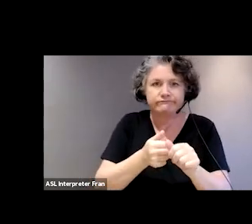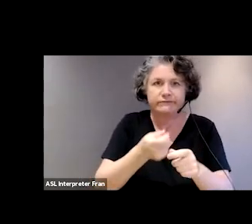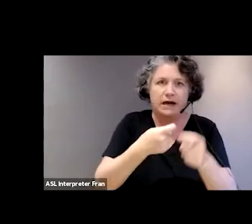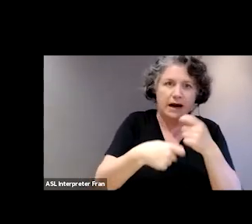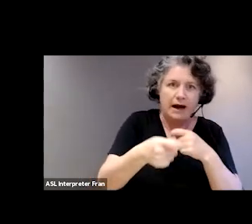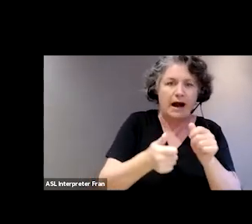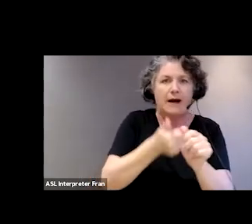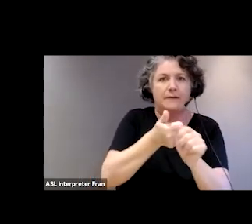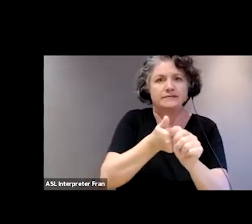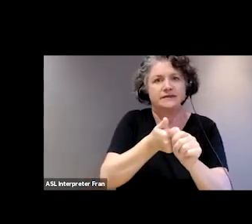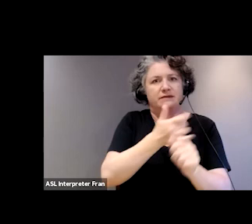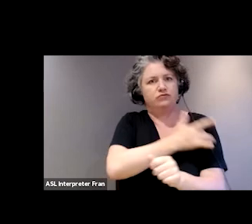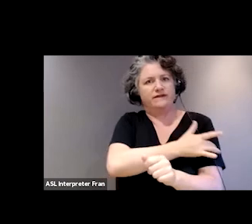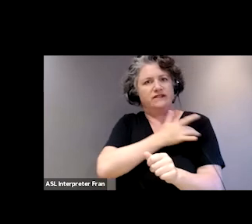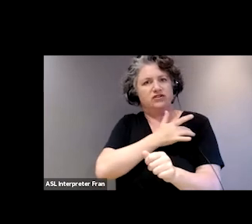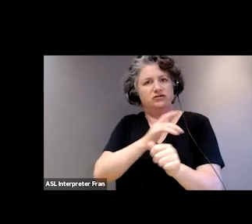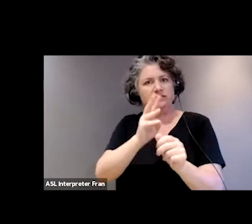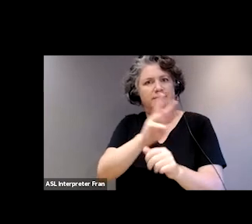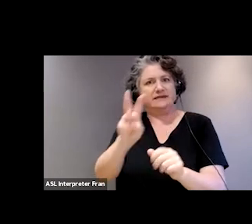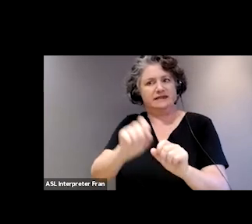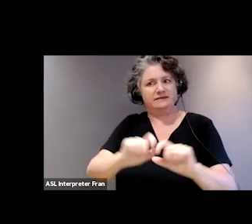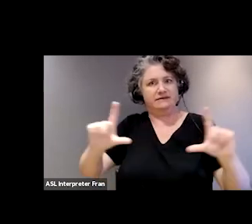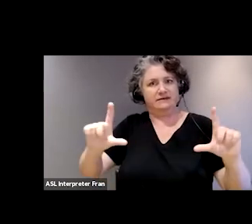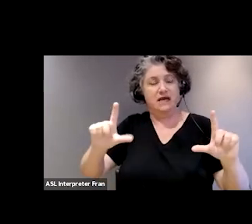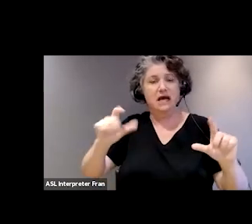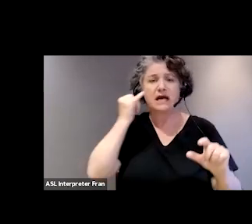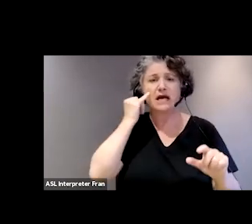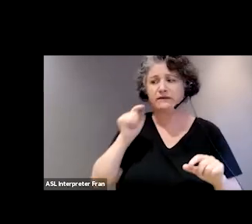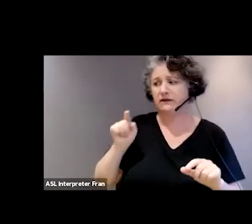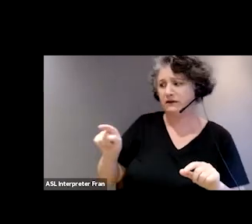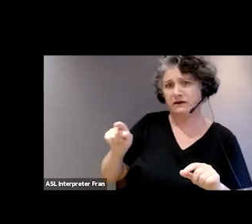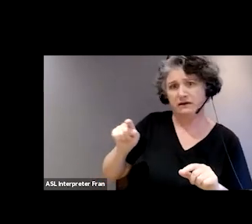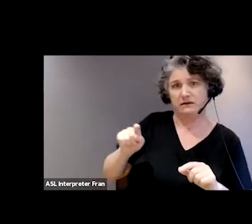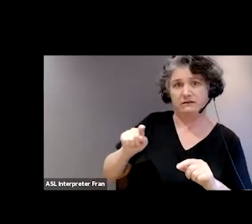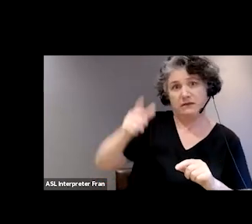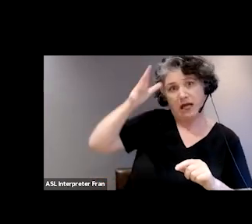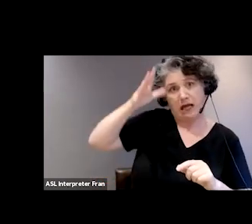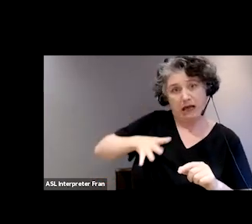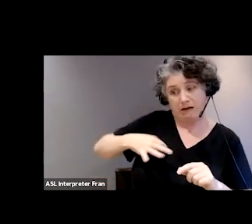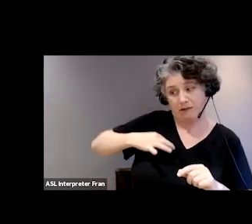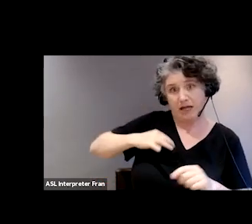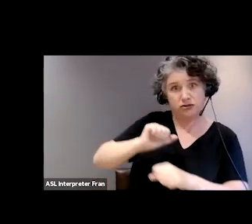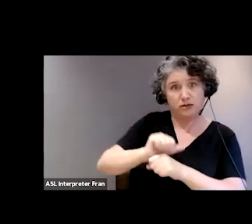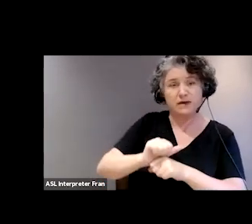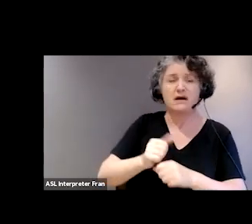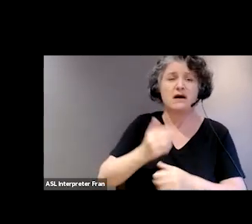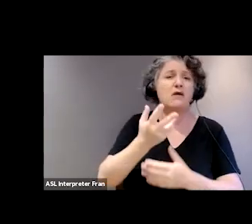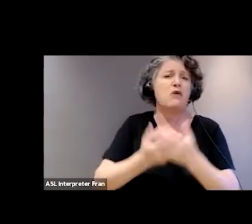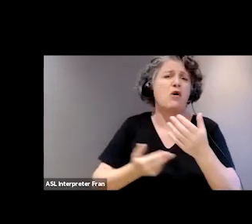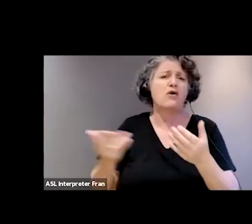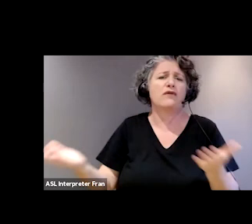It is taking a lot of